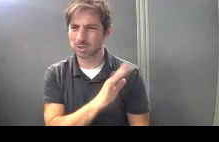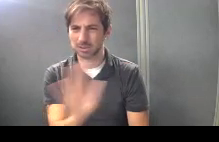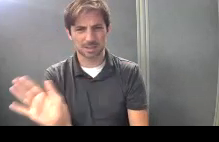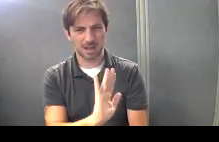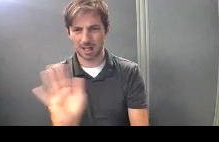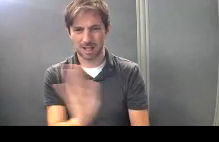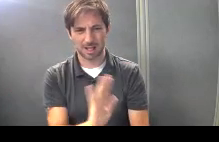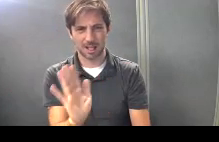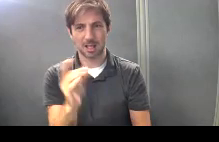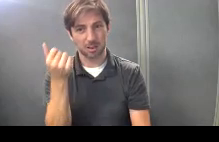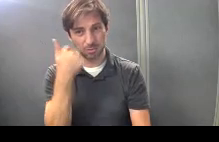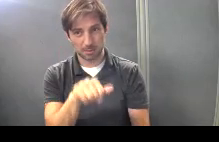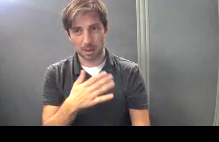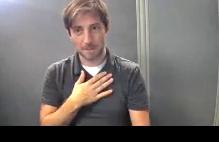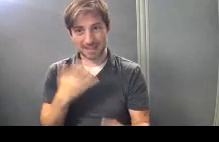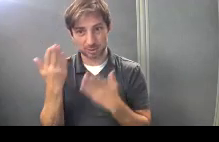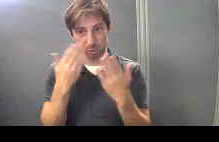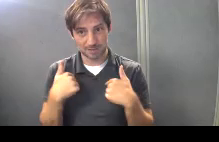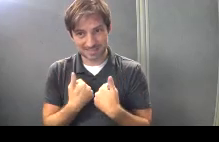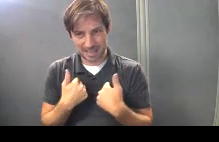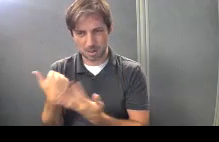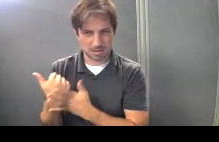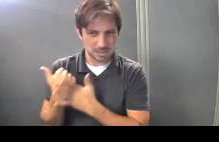REMEMBER THAT MY SERVICE ANIMAL HELPS ME ALL THE TIME.